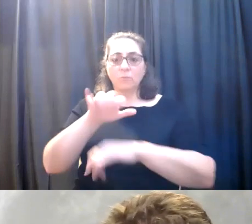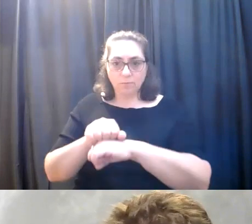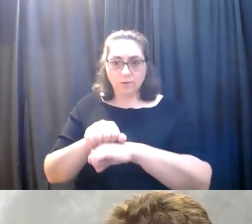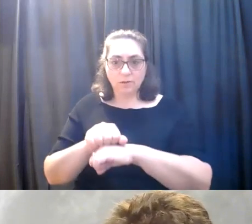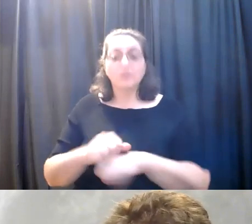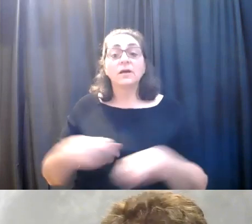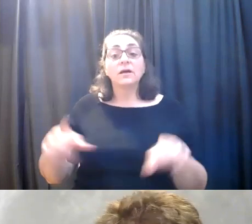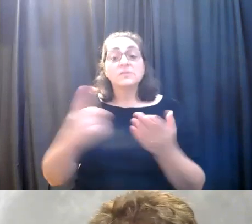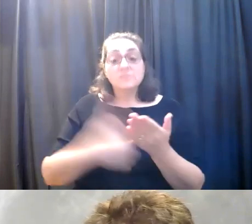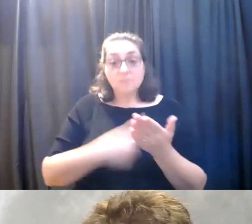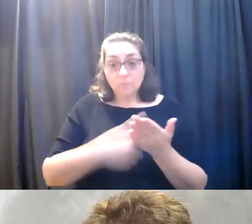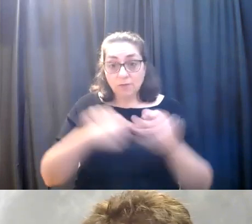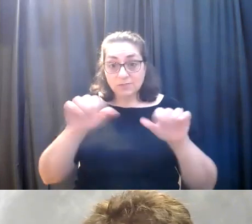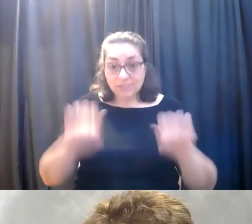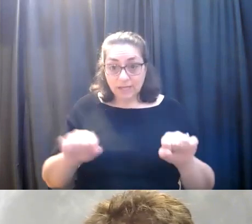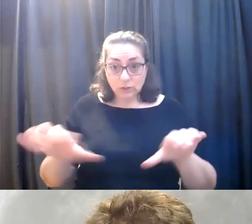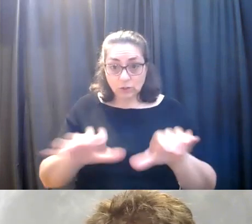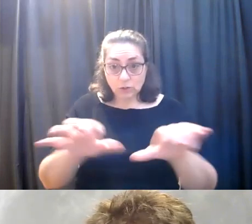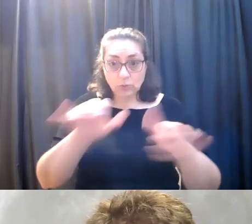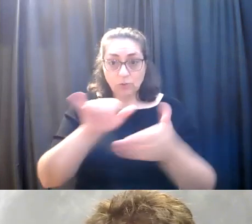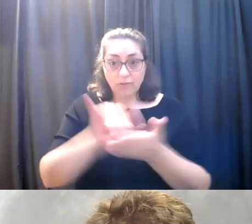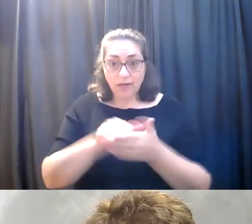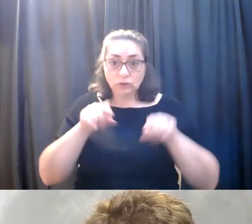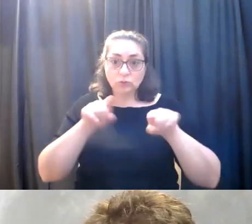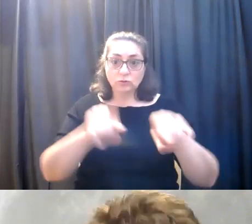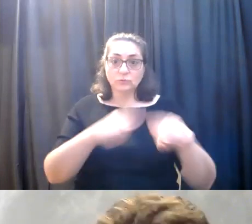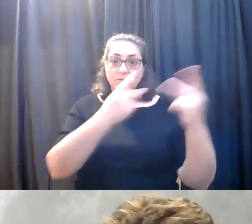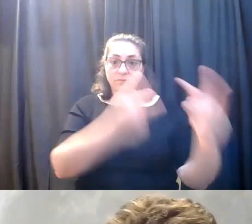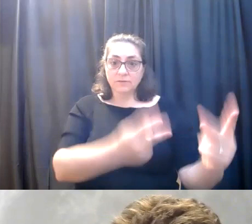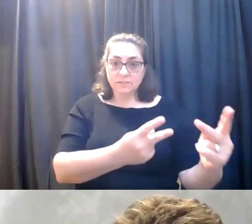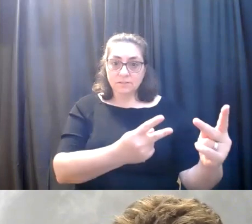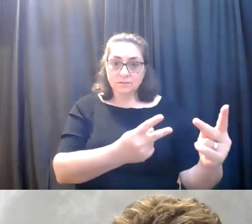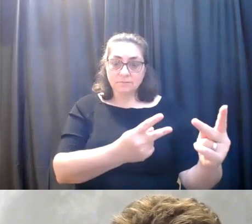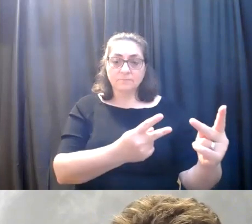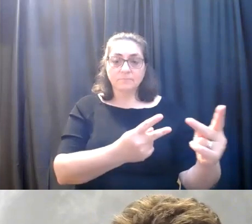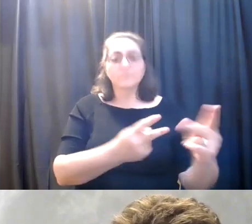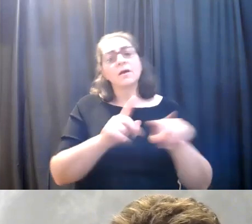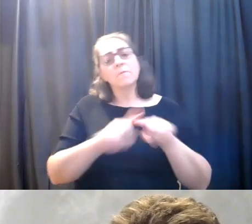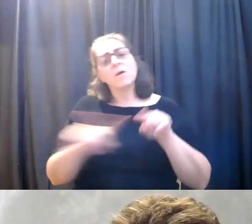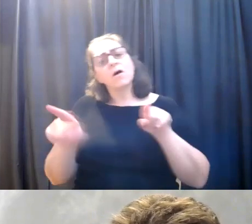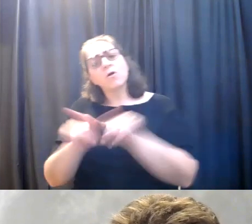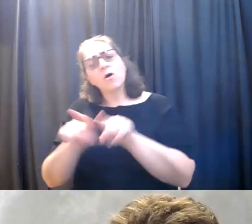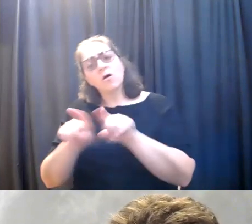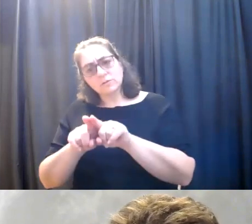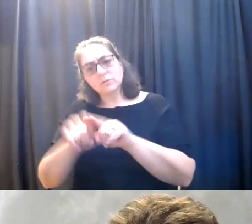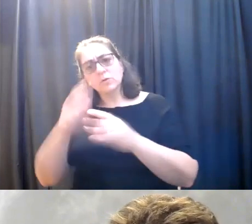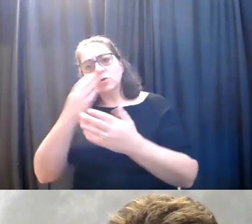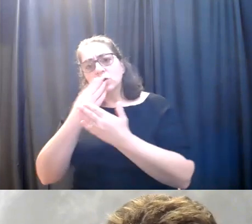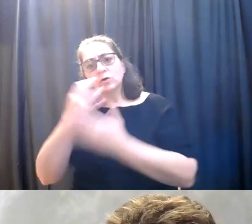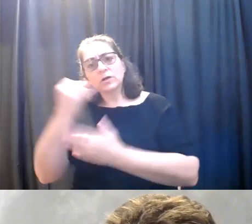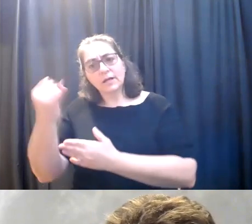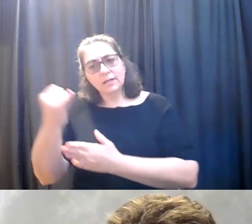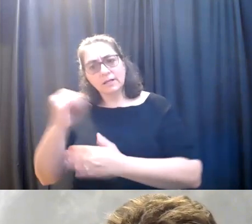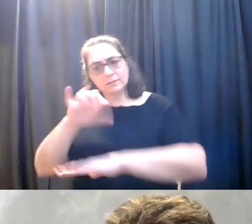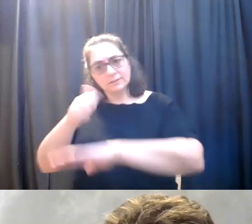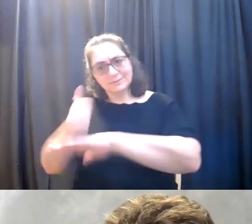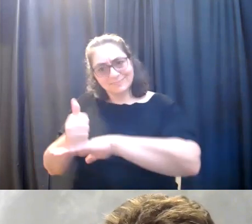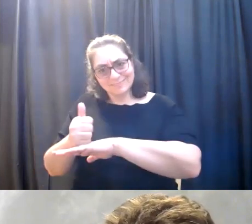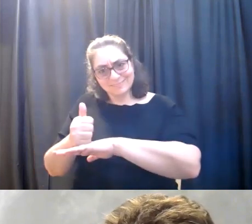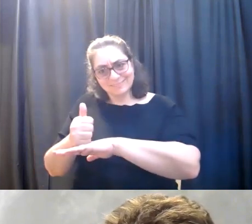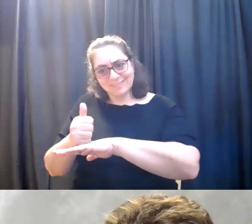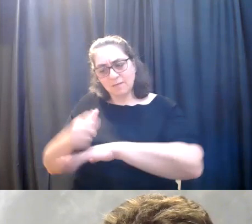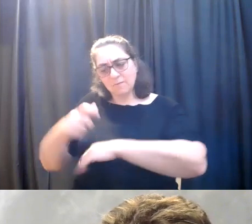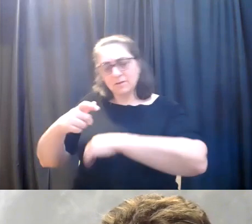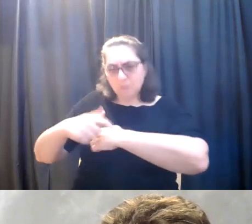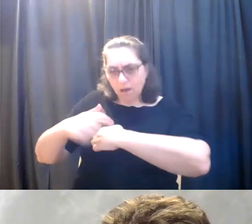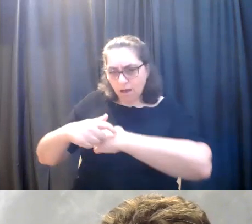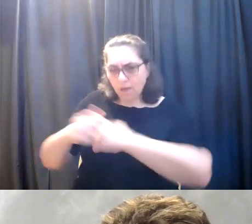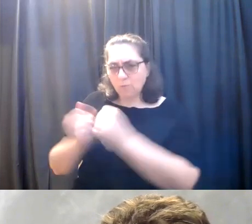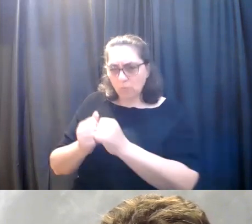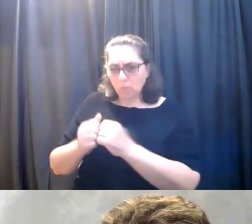from our provider and what are we entitled to under the A.D.? Maybe Carolyn -- ADA. It's a